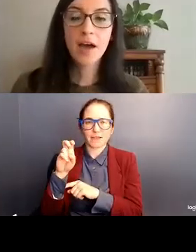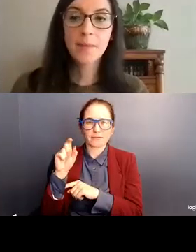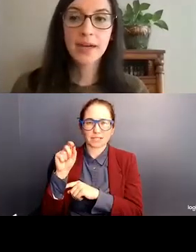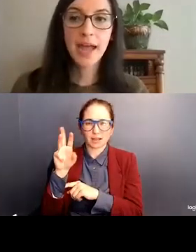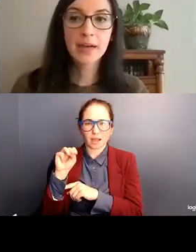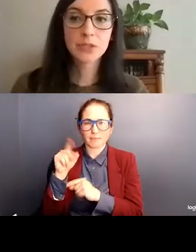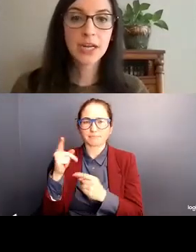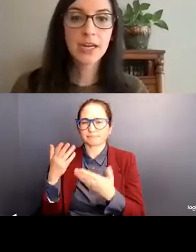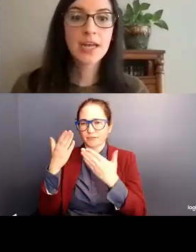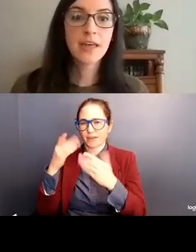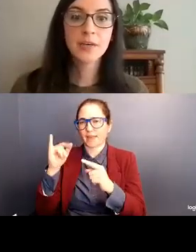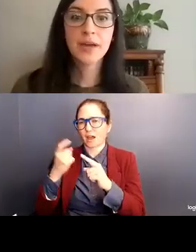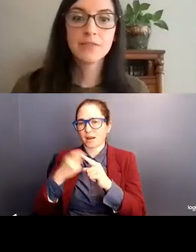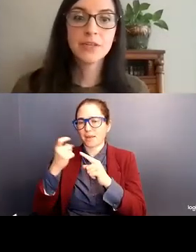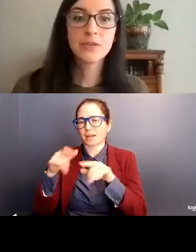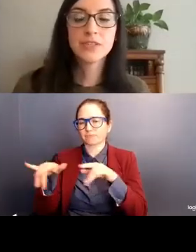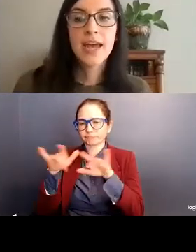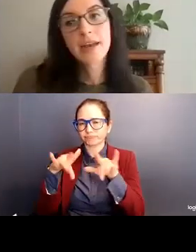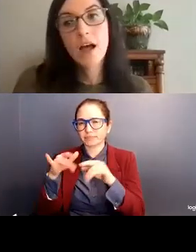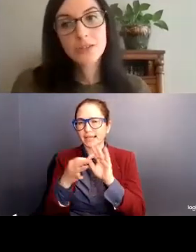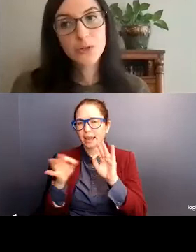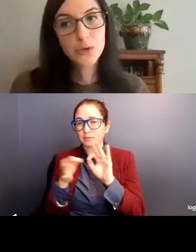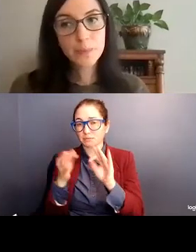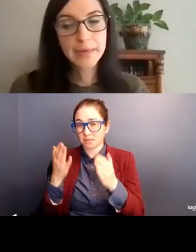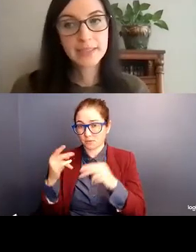automatic captioning that you might have used. And also Google